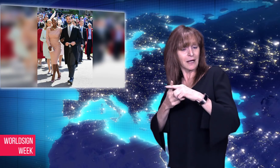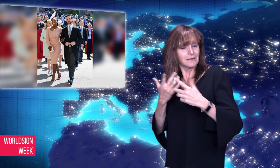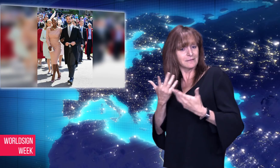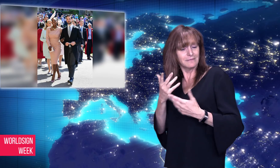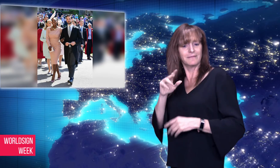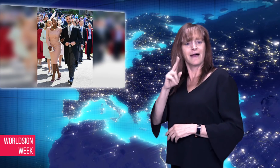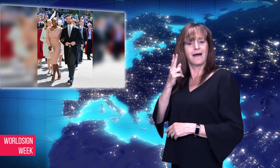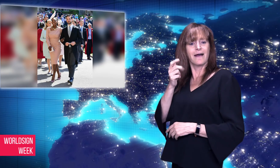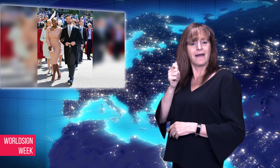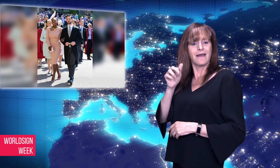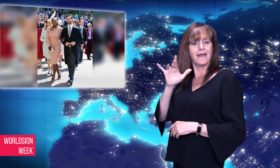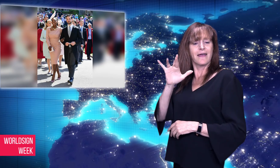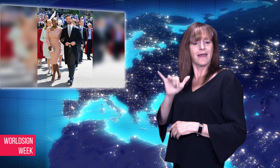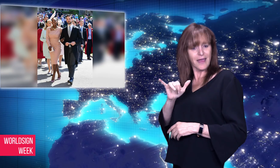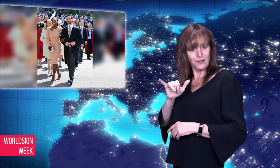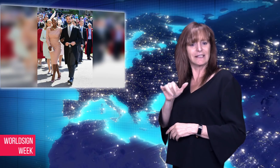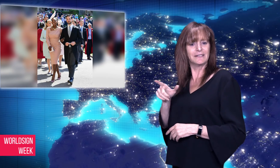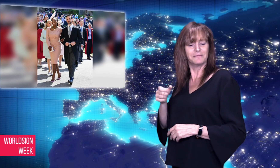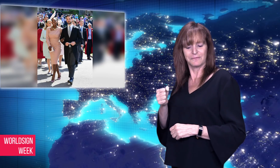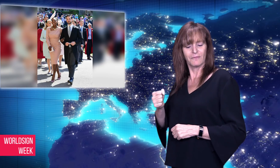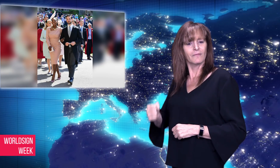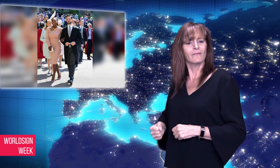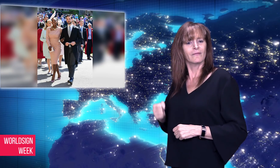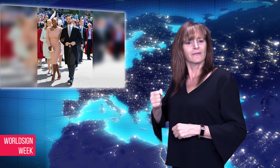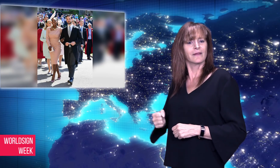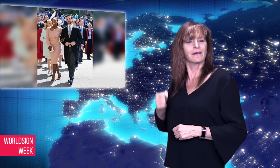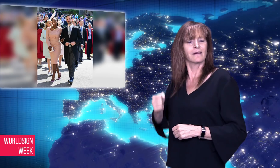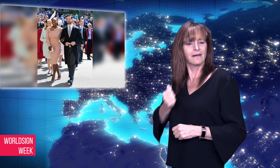After the ceremony, Prince Harry and